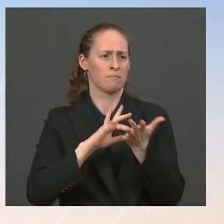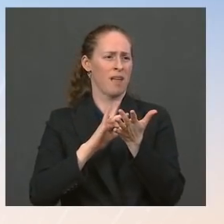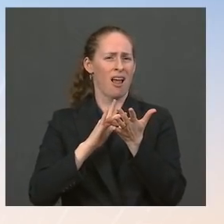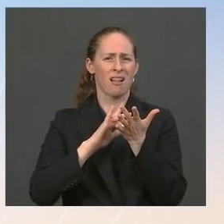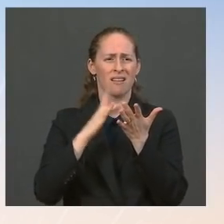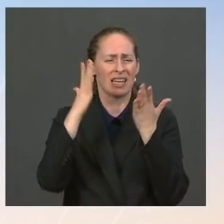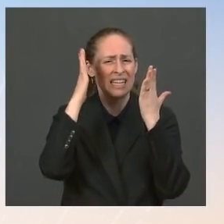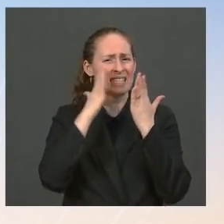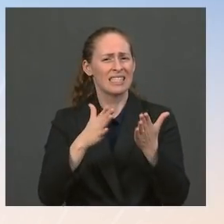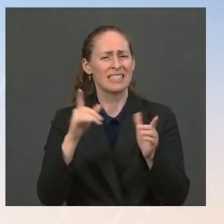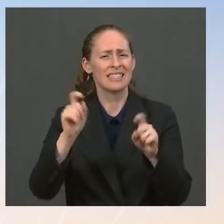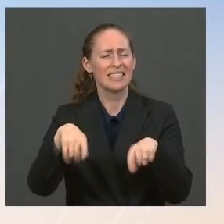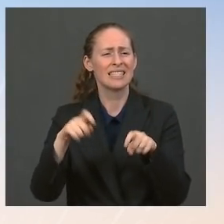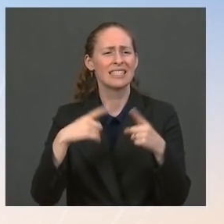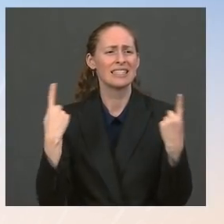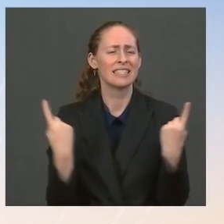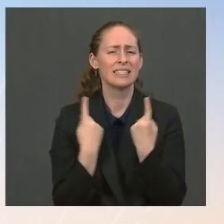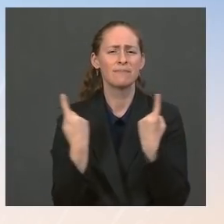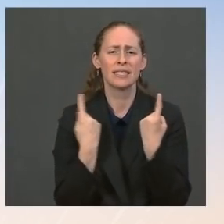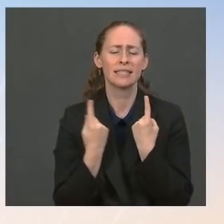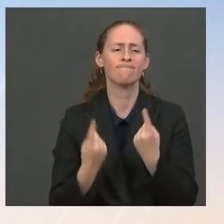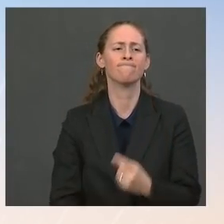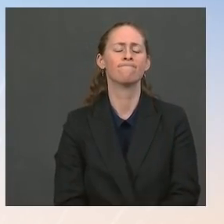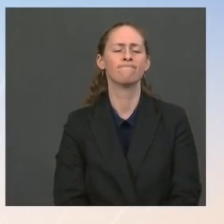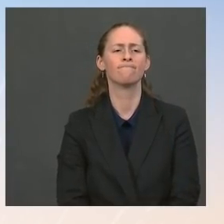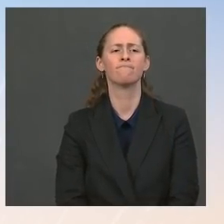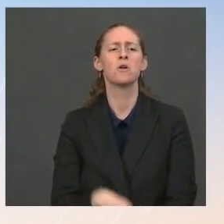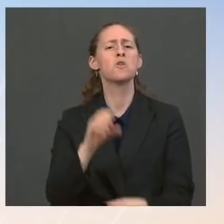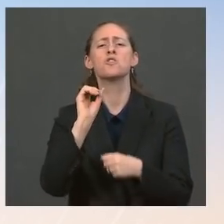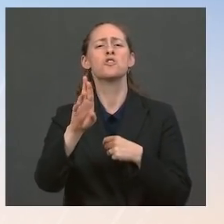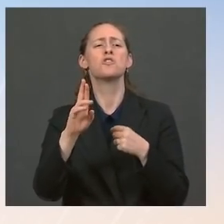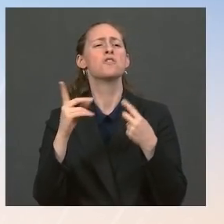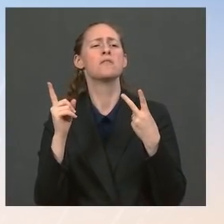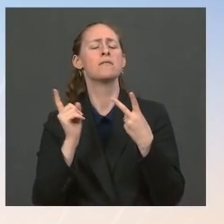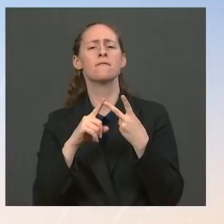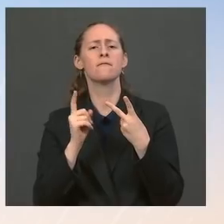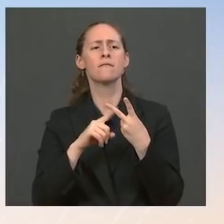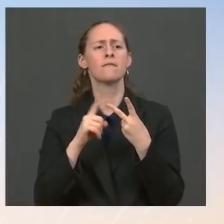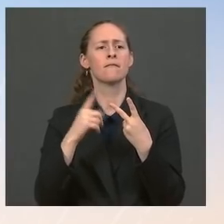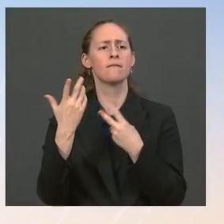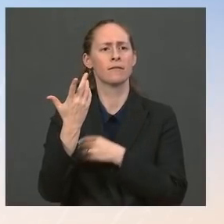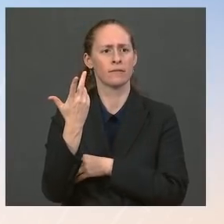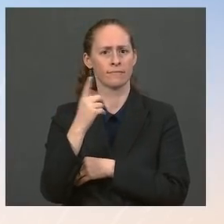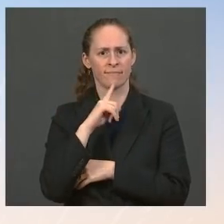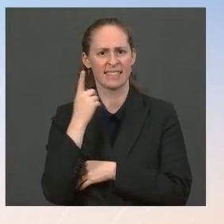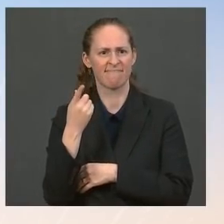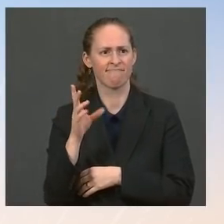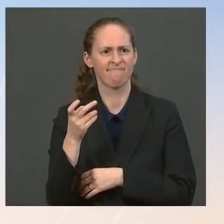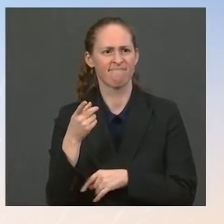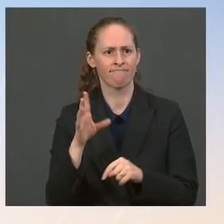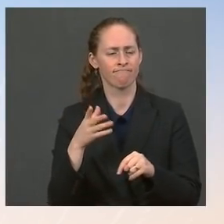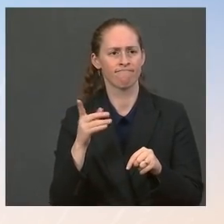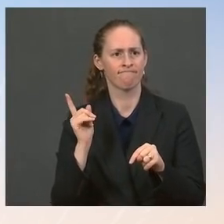our operational capacity is such that we are not able to execute the Title 42 authority